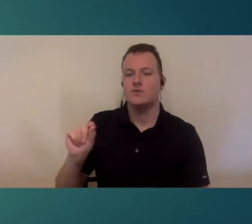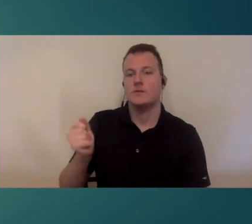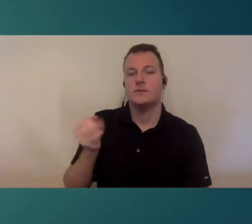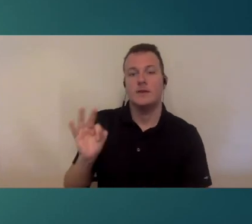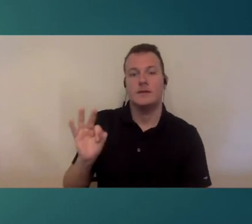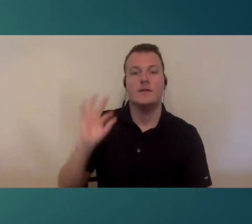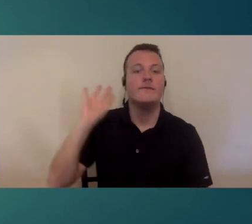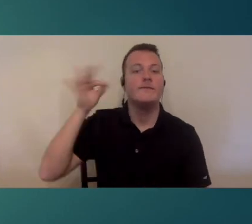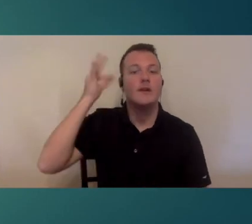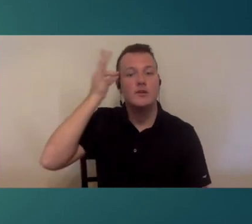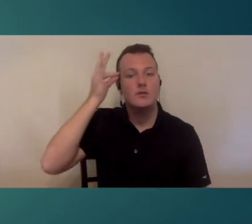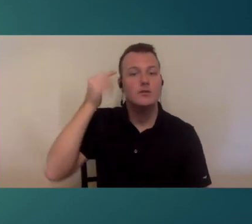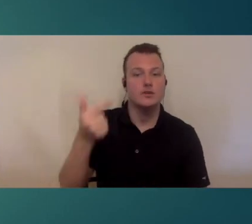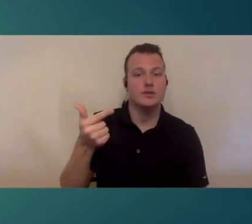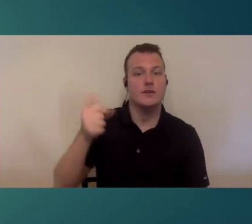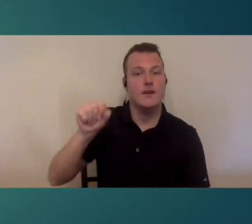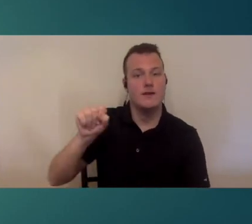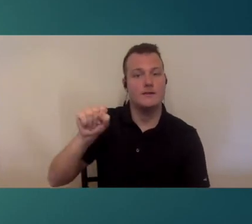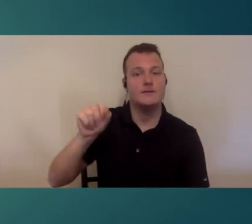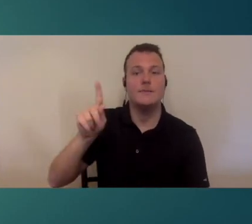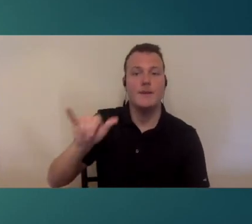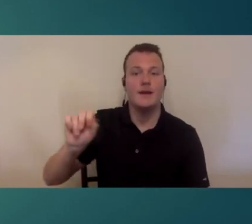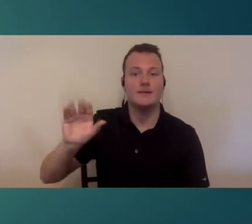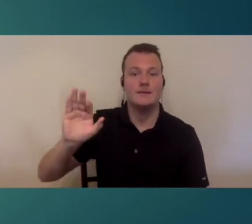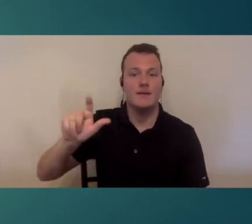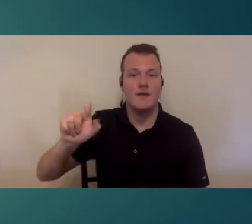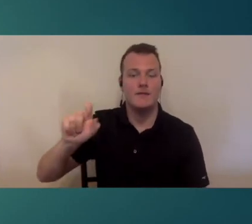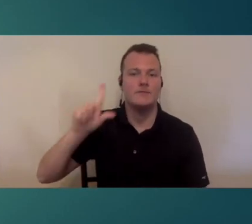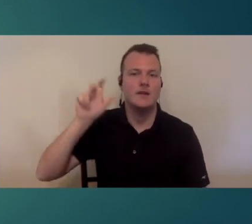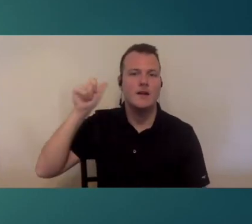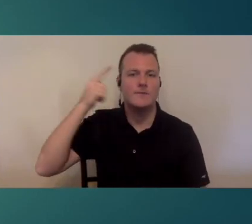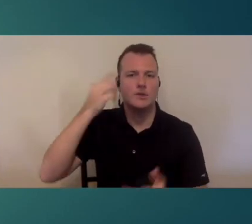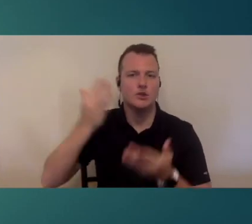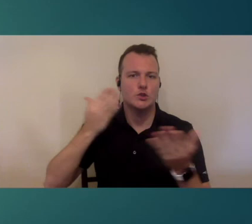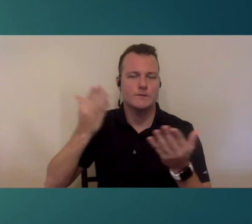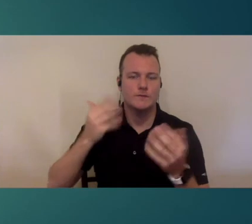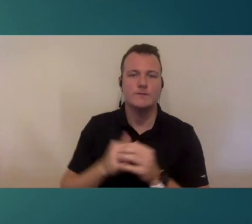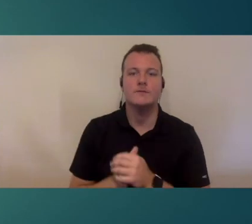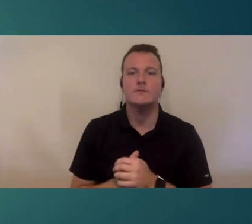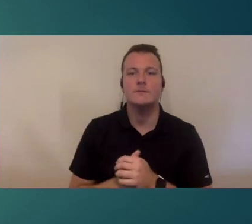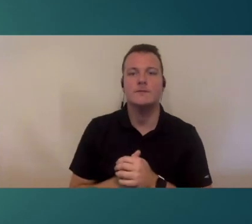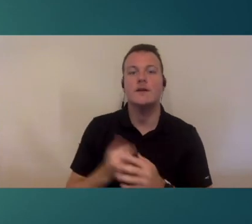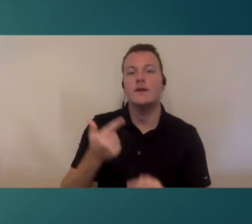federal GS pay scale, government service pay scale on governmentpay.org.